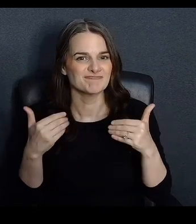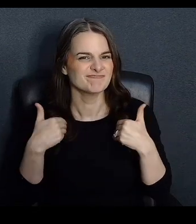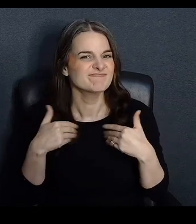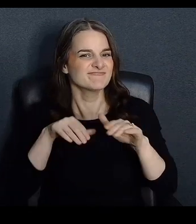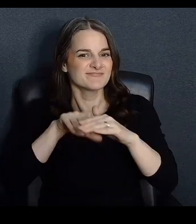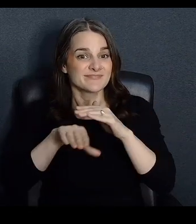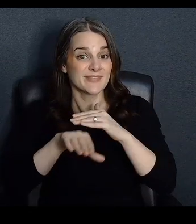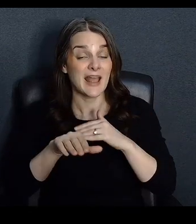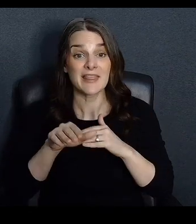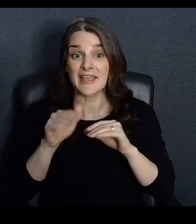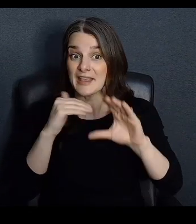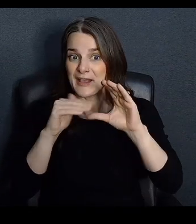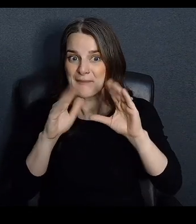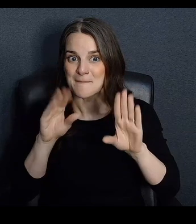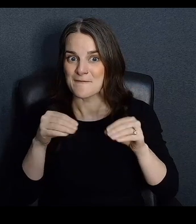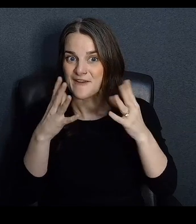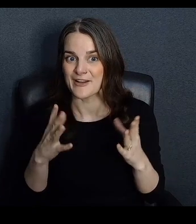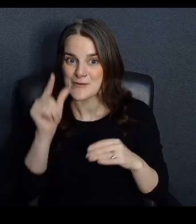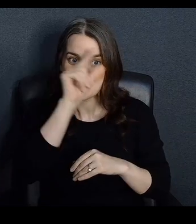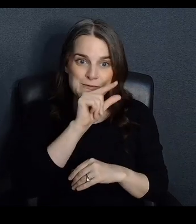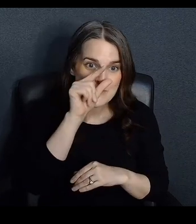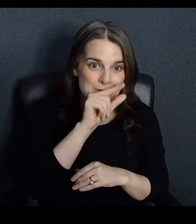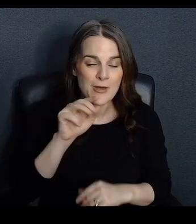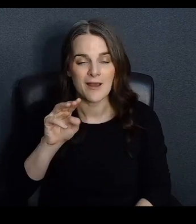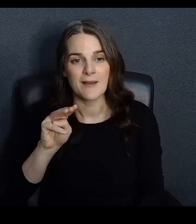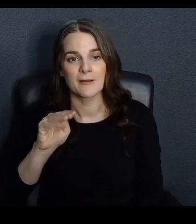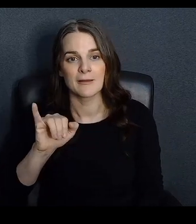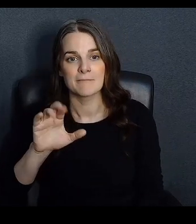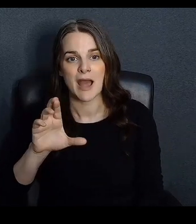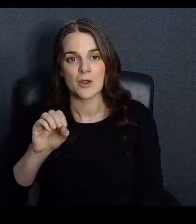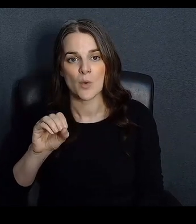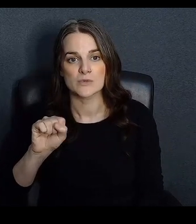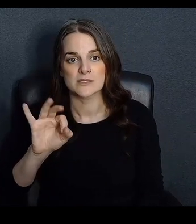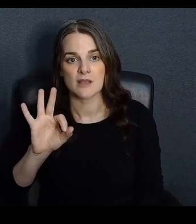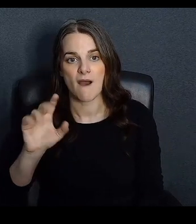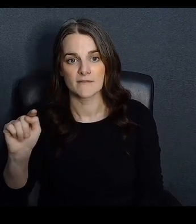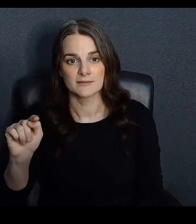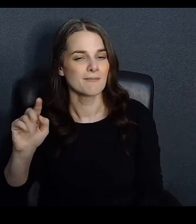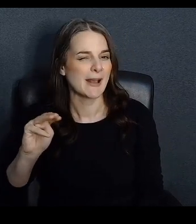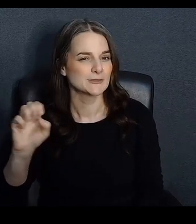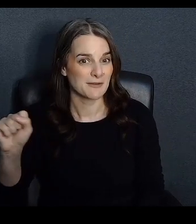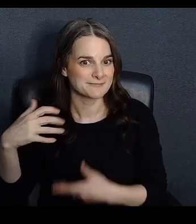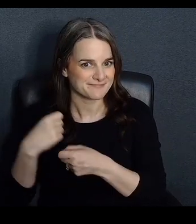This might include an email provider like Google or Microsoft. And these platforms can be a great choice